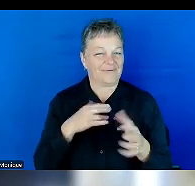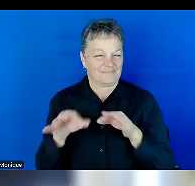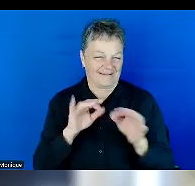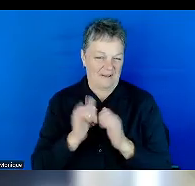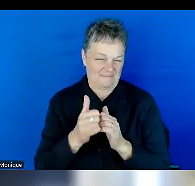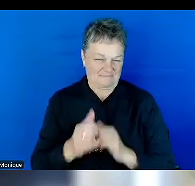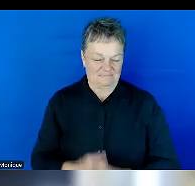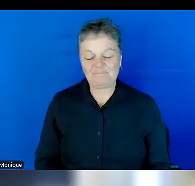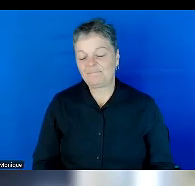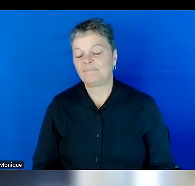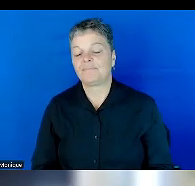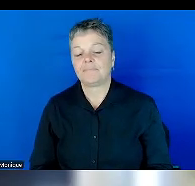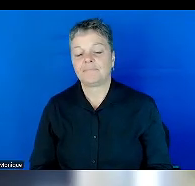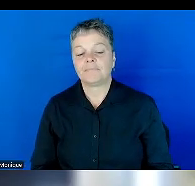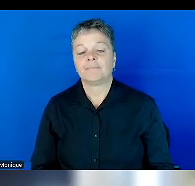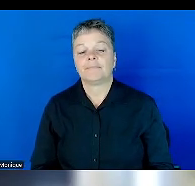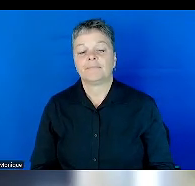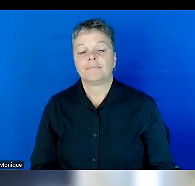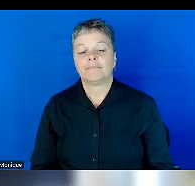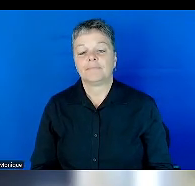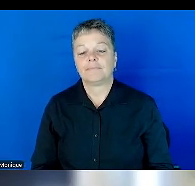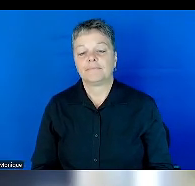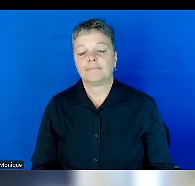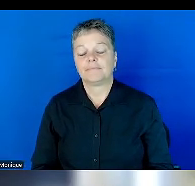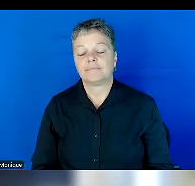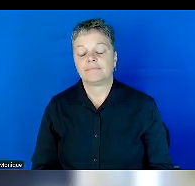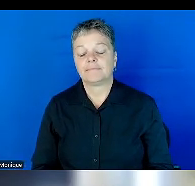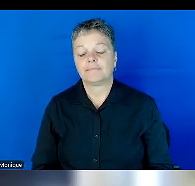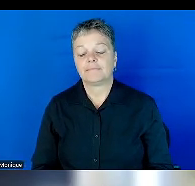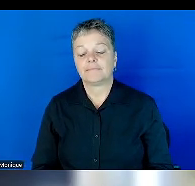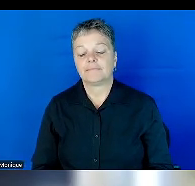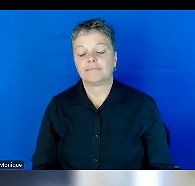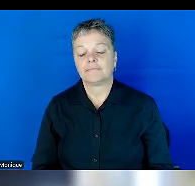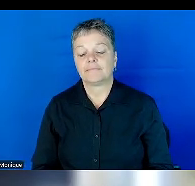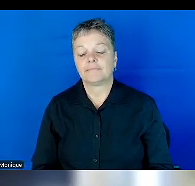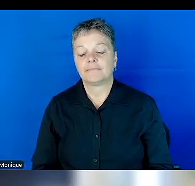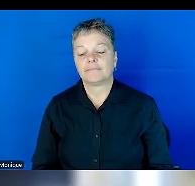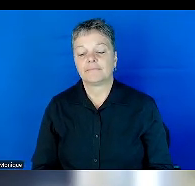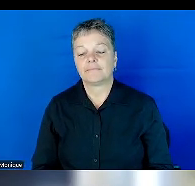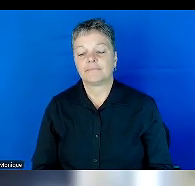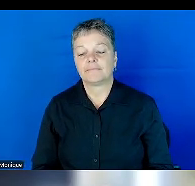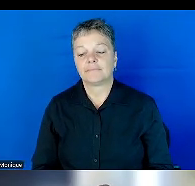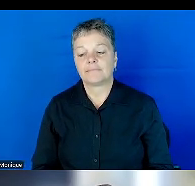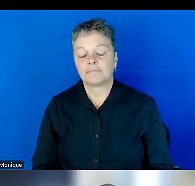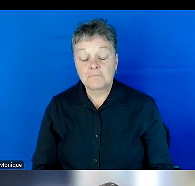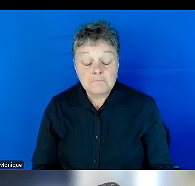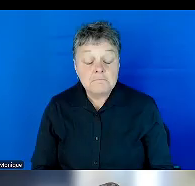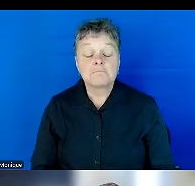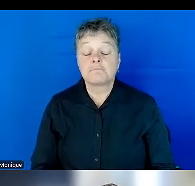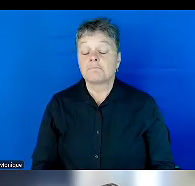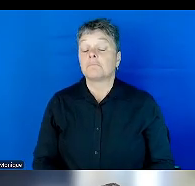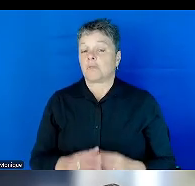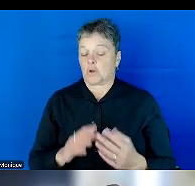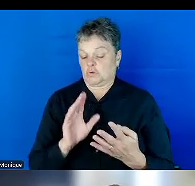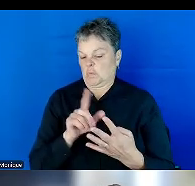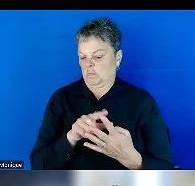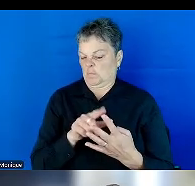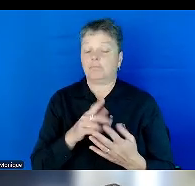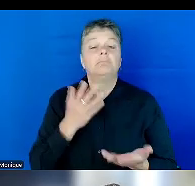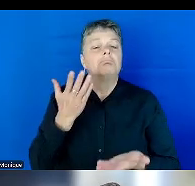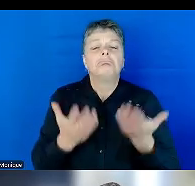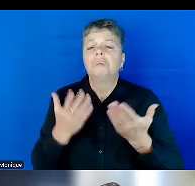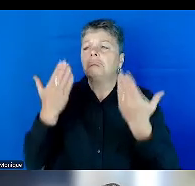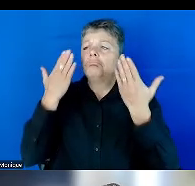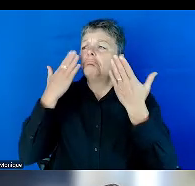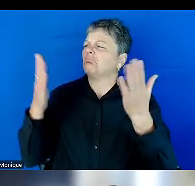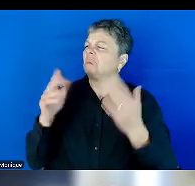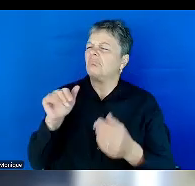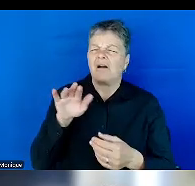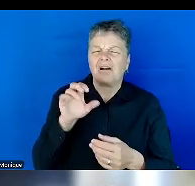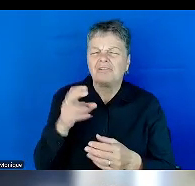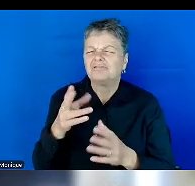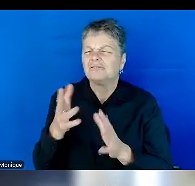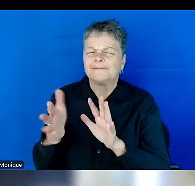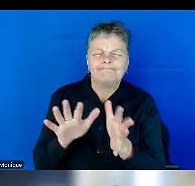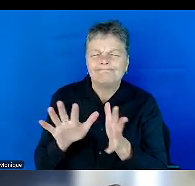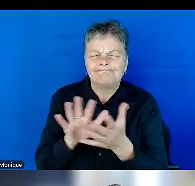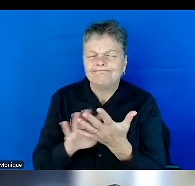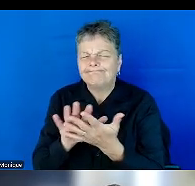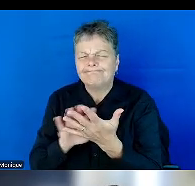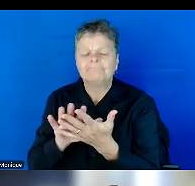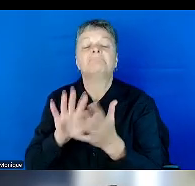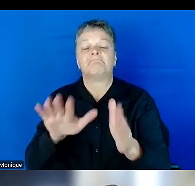So for those uh who may not be aware of who ARCH is, so Arch Disability Law Center is a disability